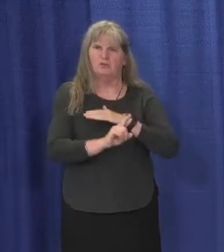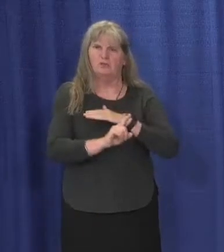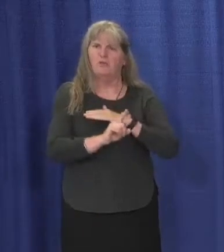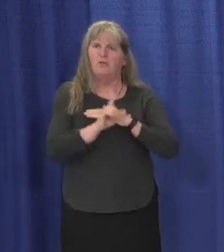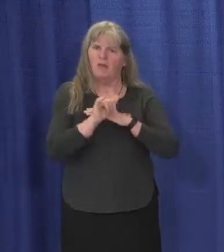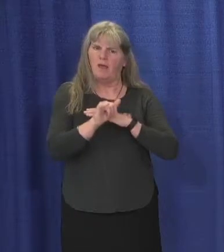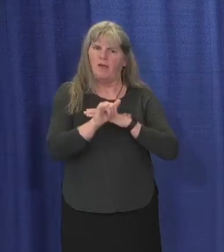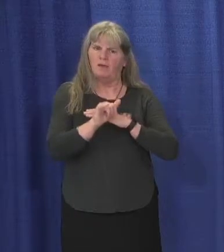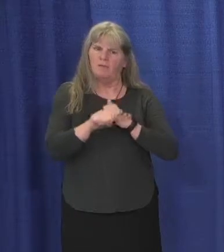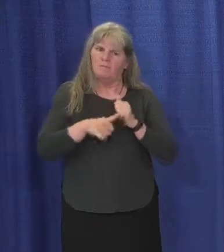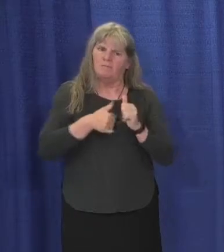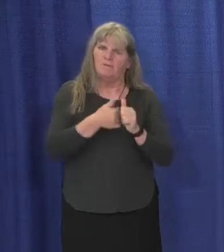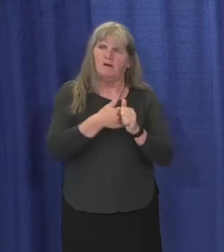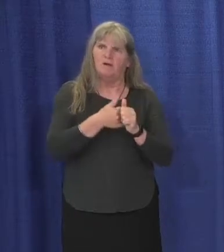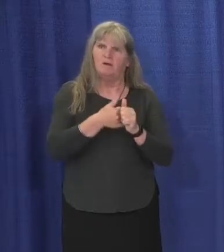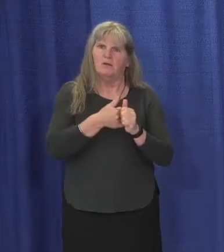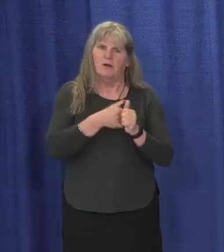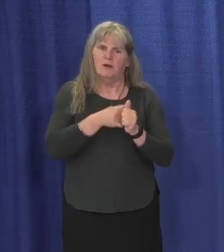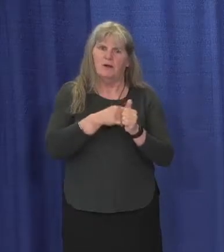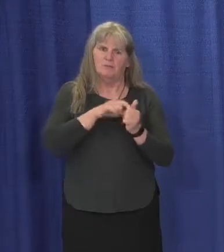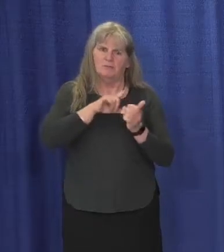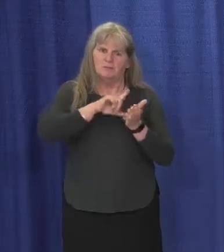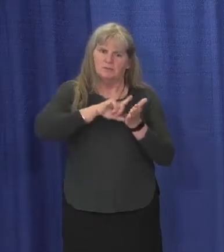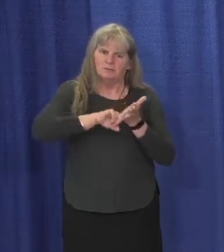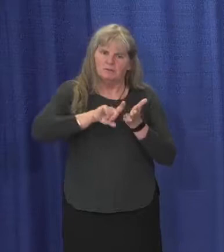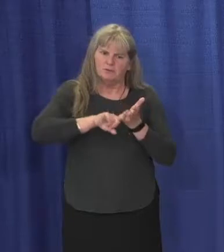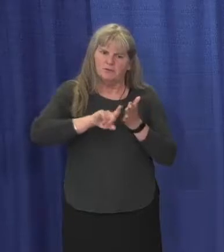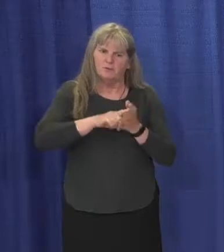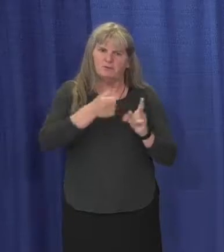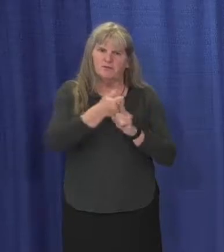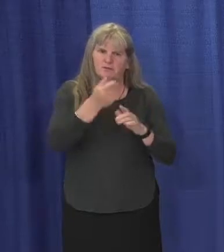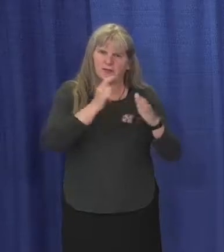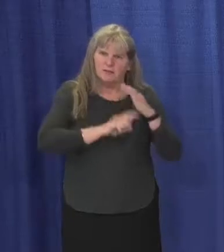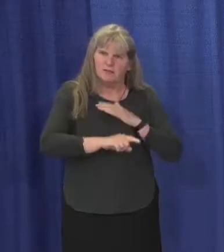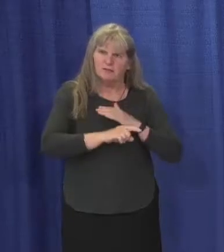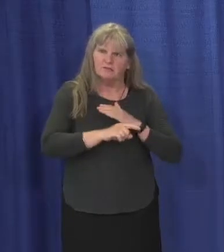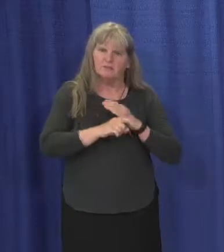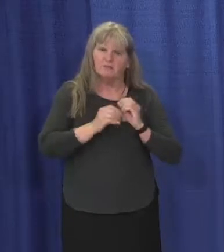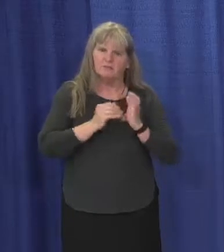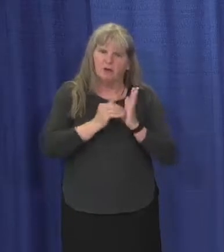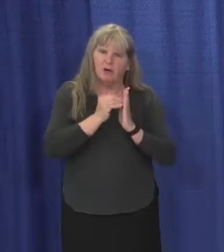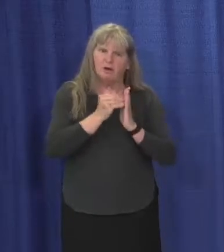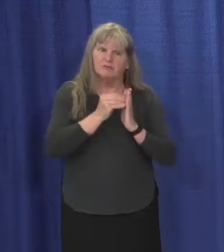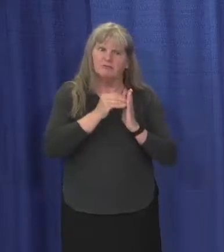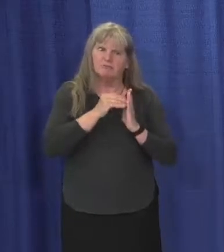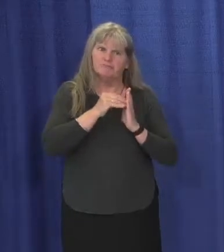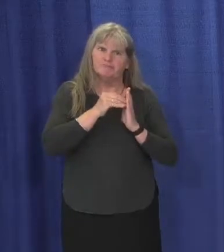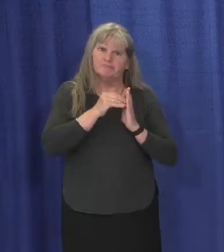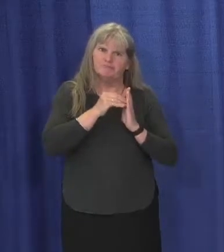one of those was reinforcing the calls.